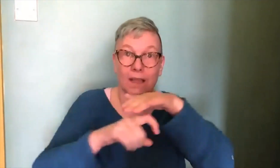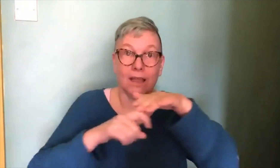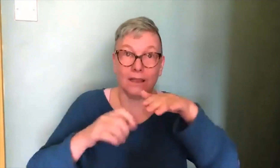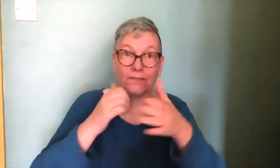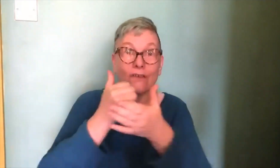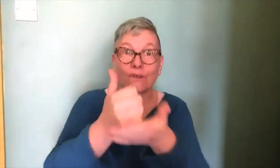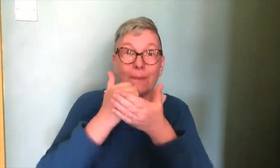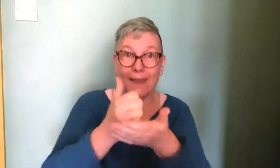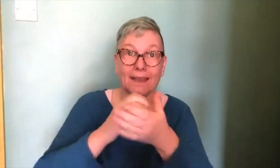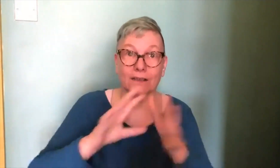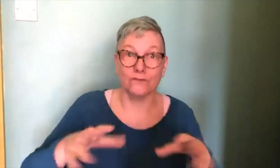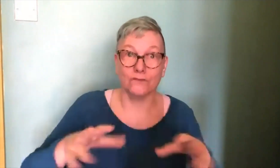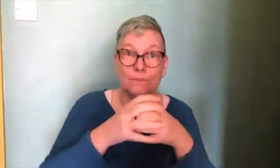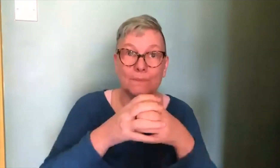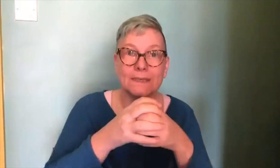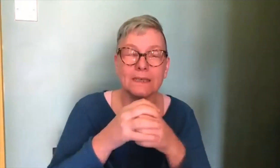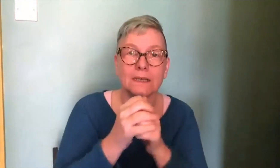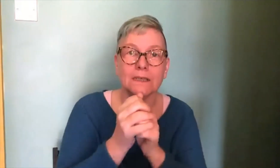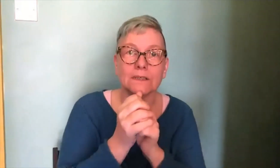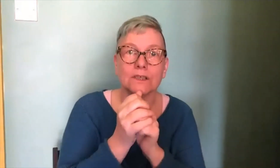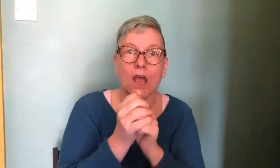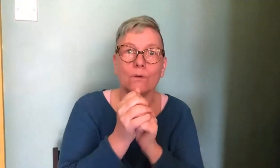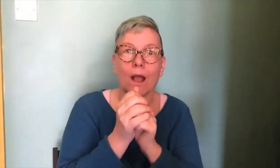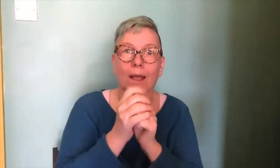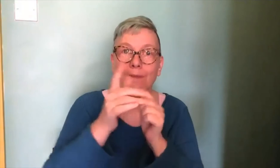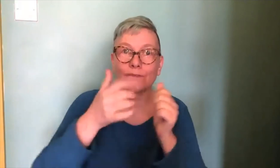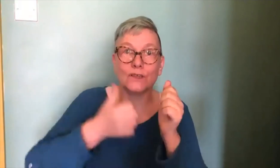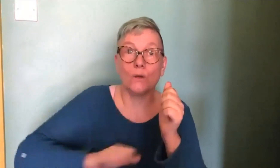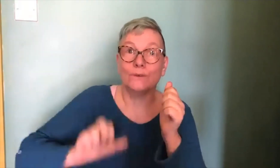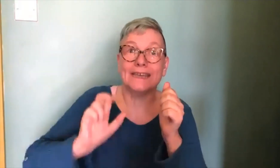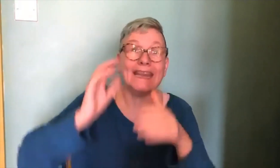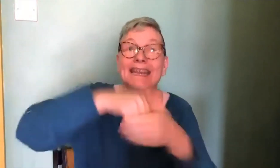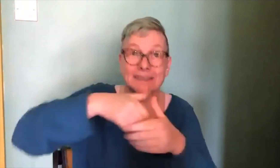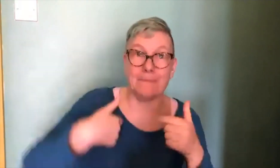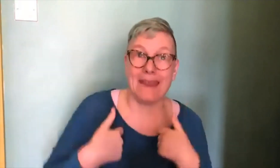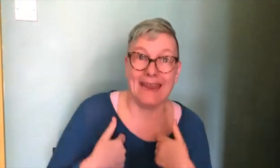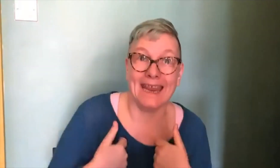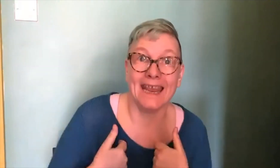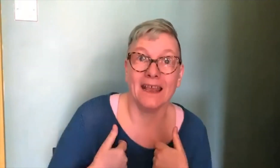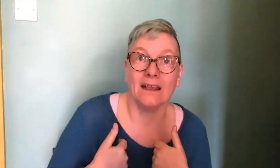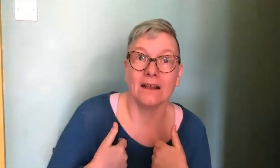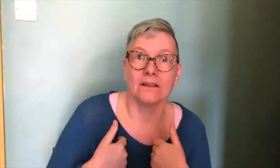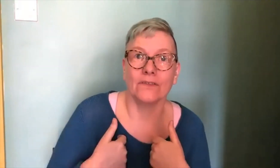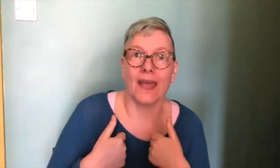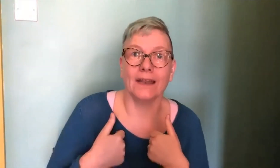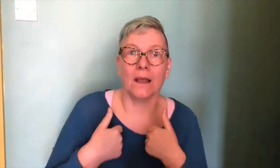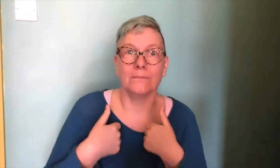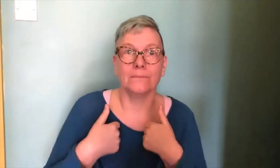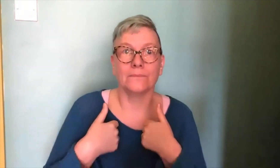er, therapy groups. So, er, if you don't need me, then, erm -